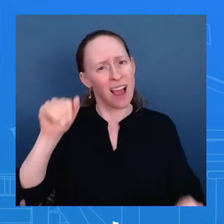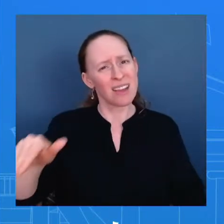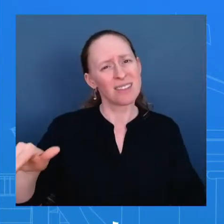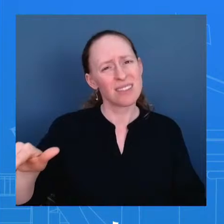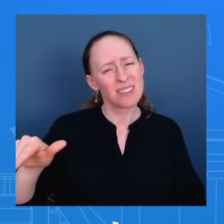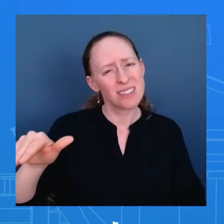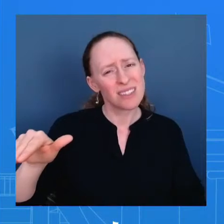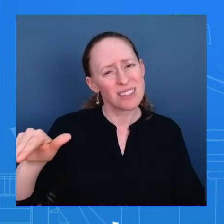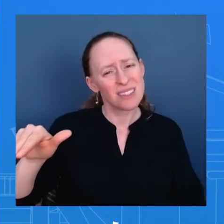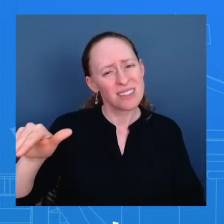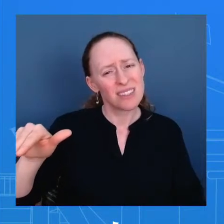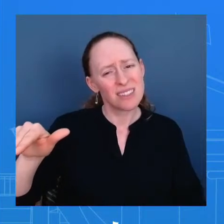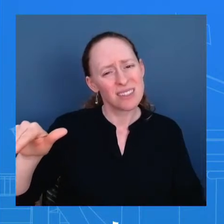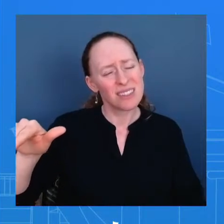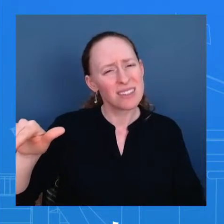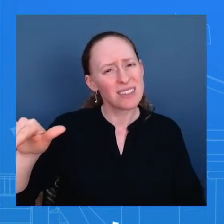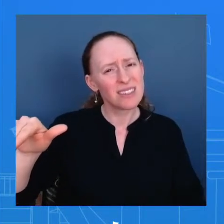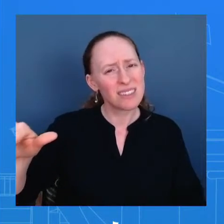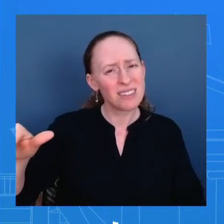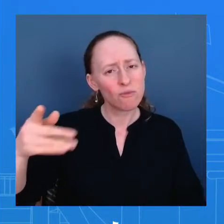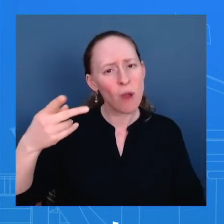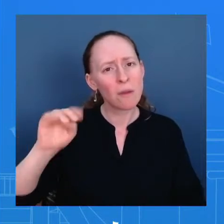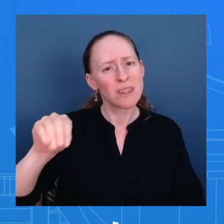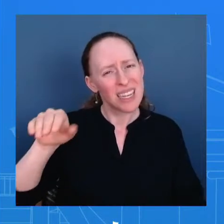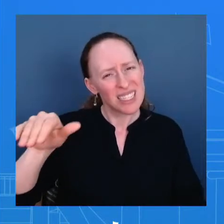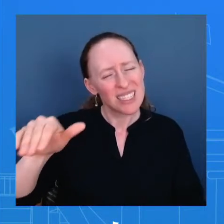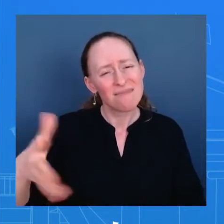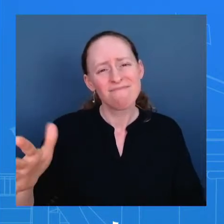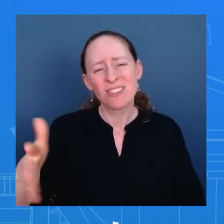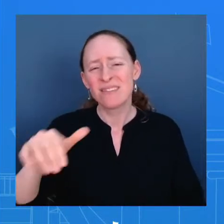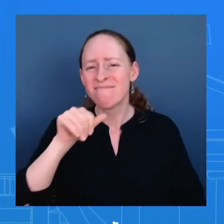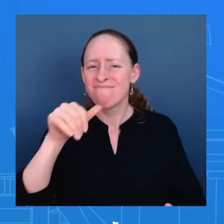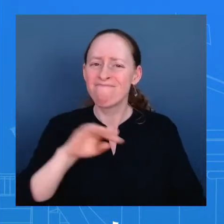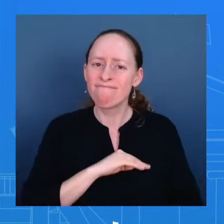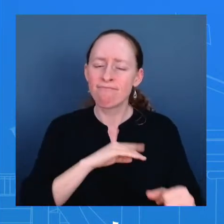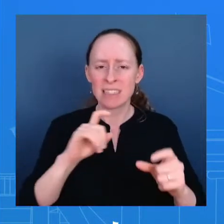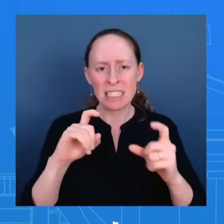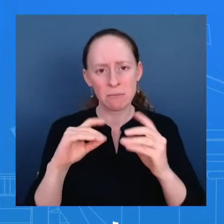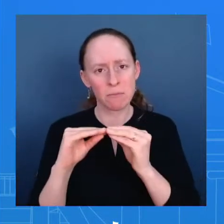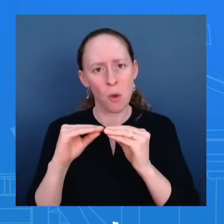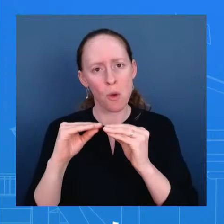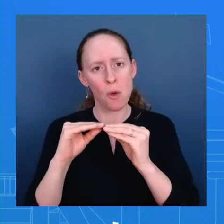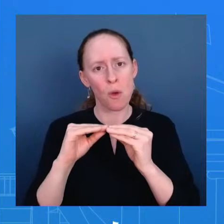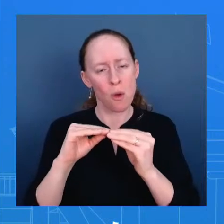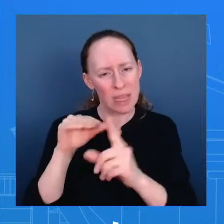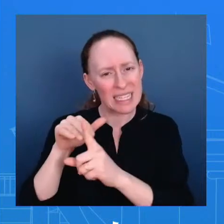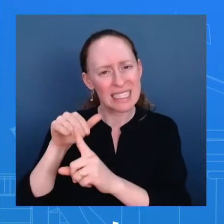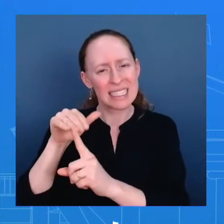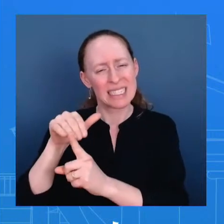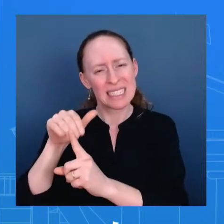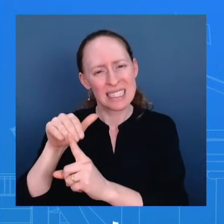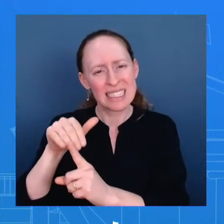and saying we need to get more aid into -- into Gaza, because we know how dire the humanitarian situation is.